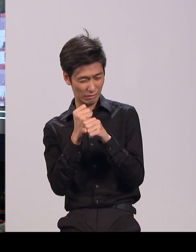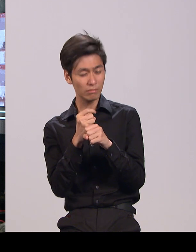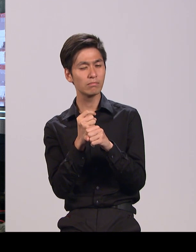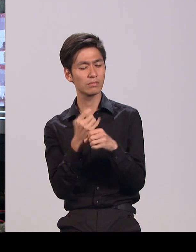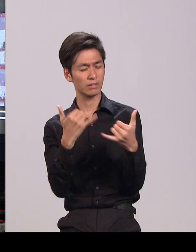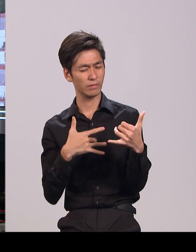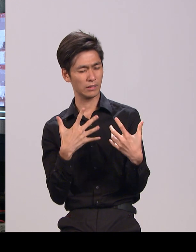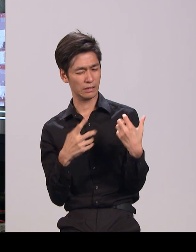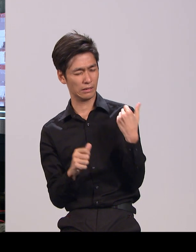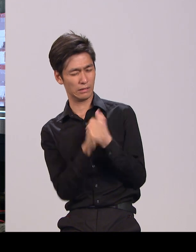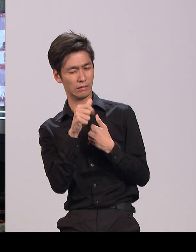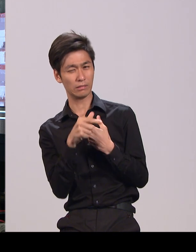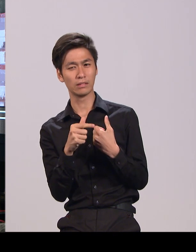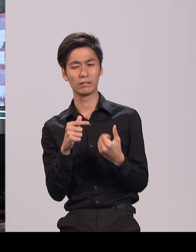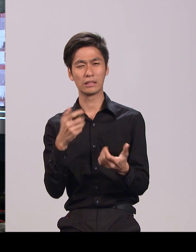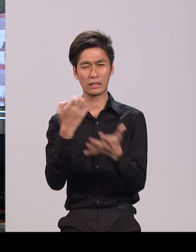Our economy is at a turning point.